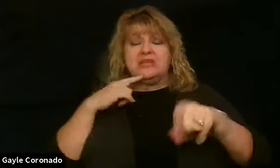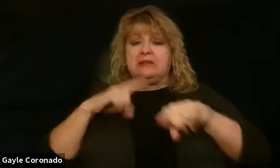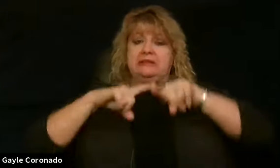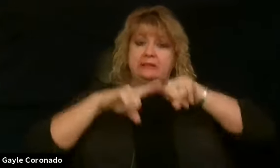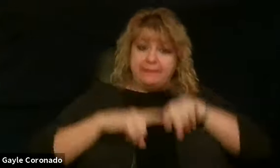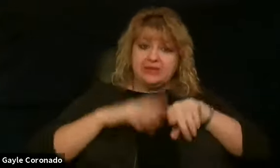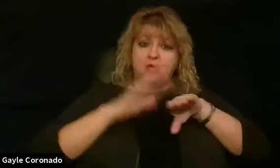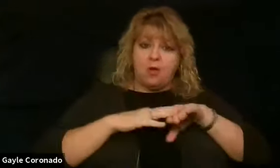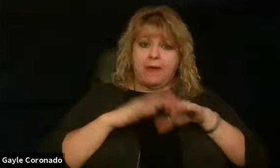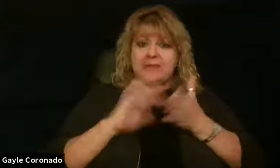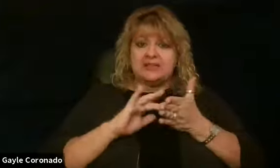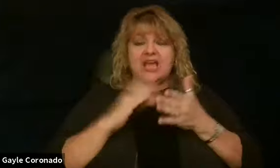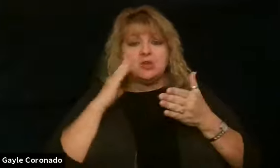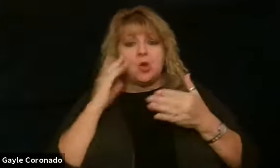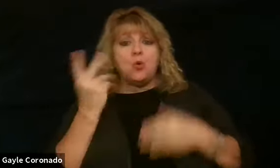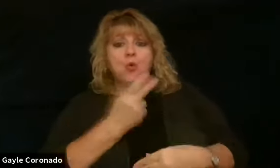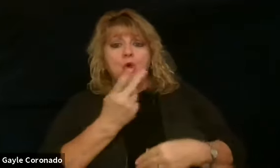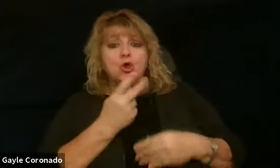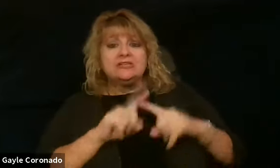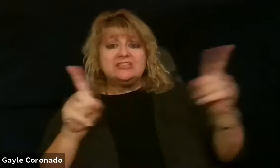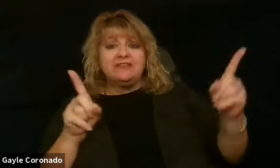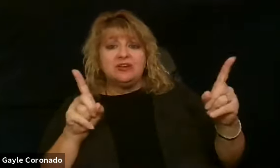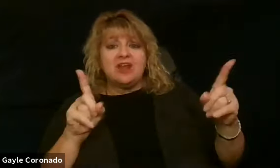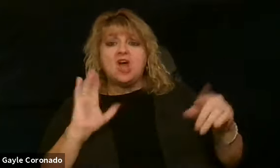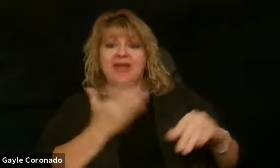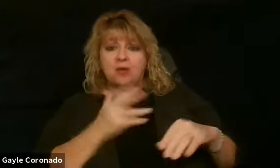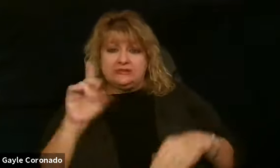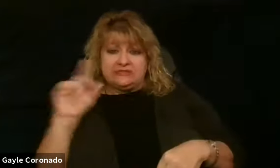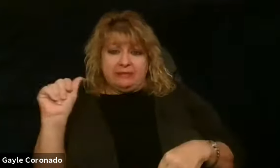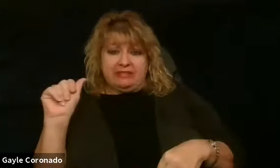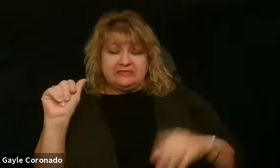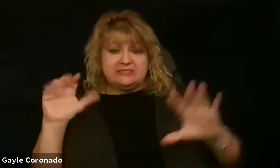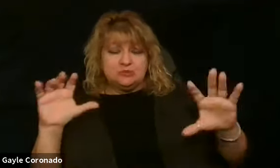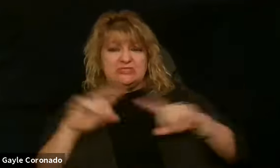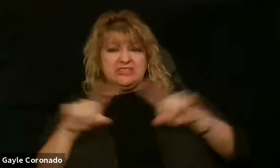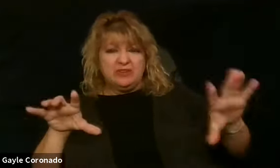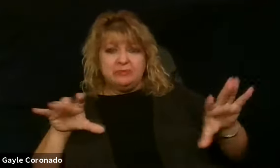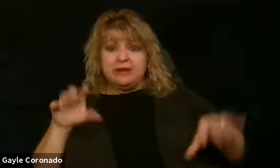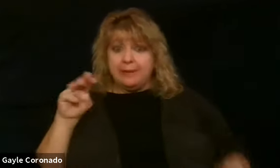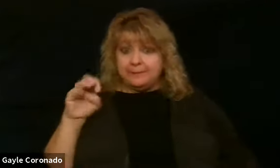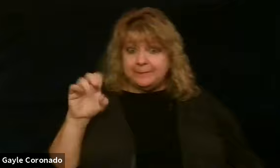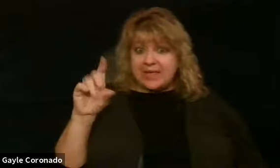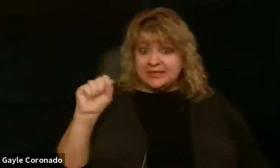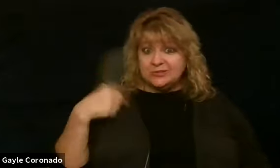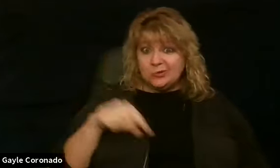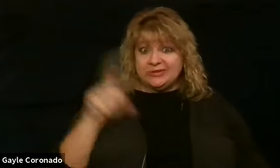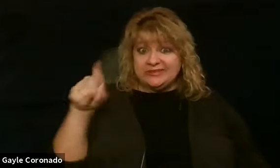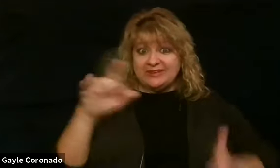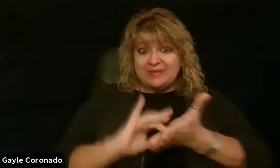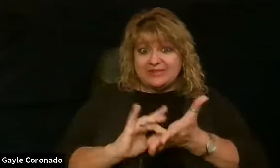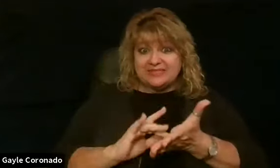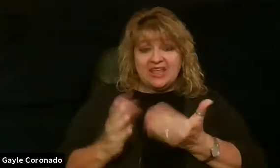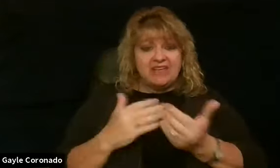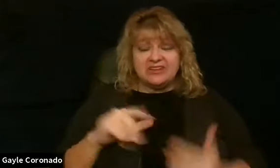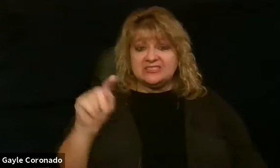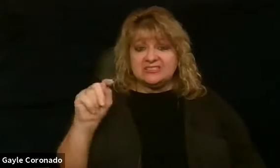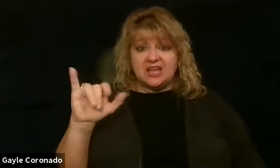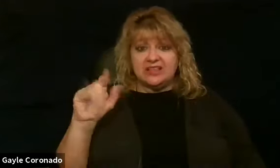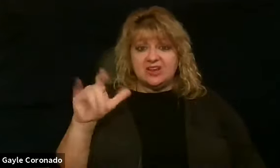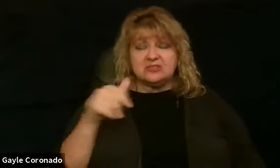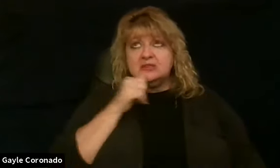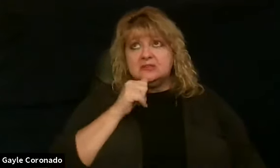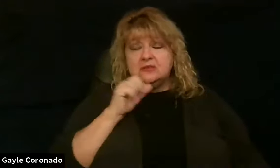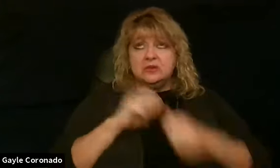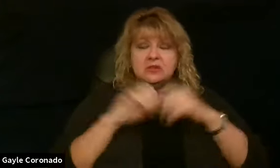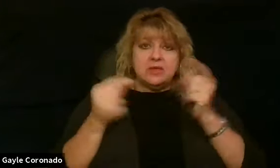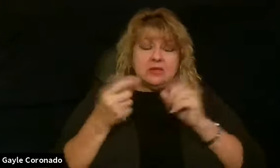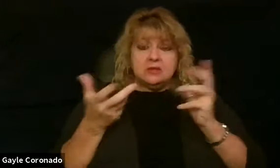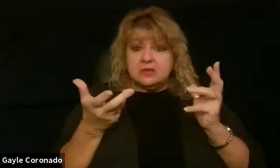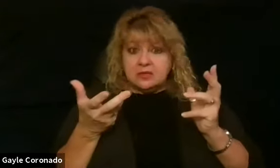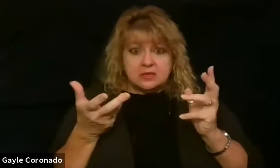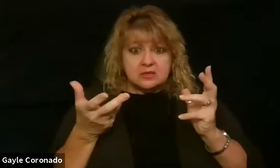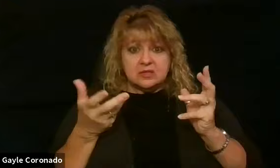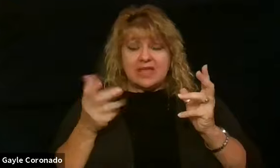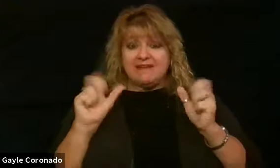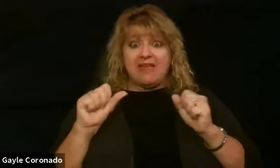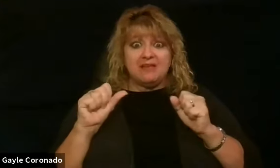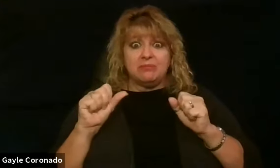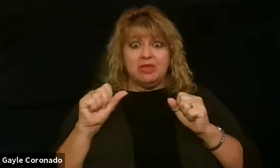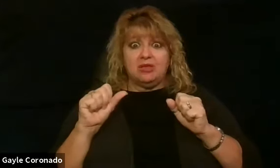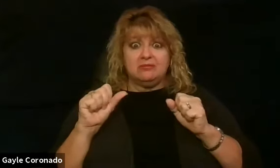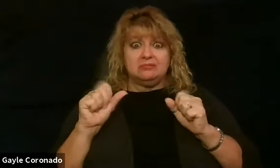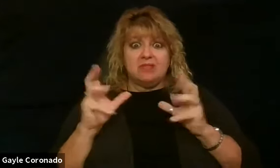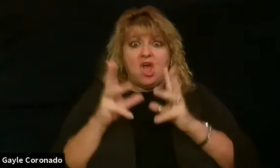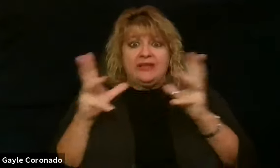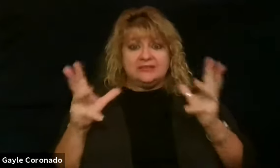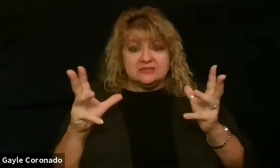I know me and him are different when it comes to our disabilities and everything but meds is something that a lot of us rely on whether it's just even the Tylenol pill to get the pain away sometimes it's, it can be a workload, especially but after a while